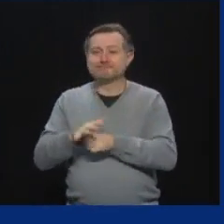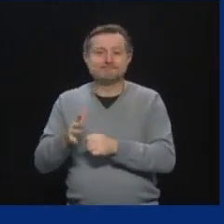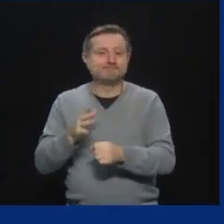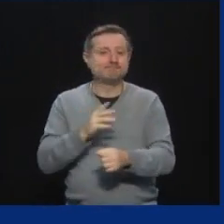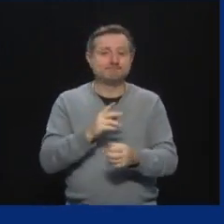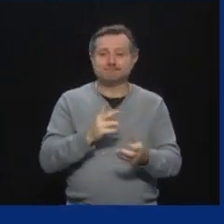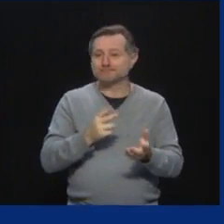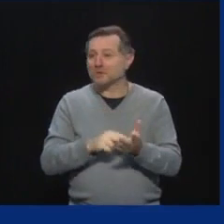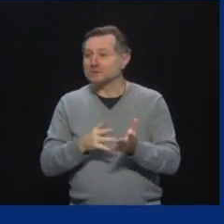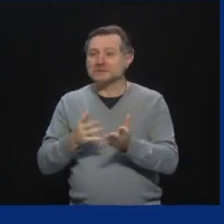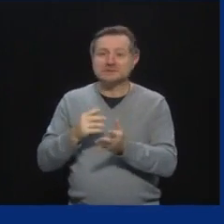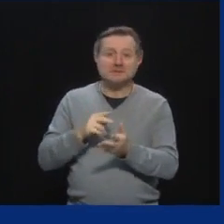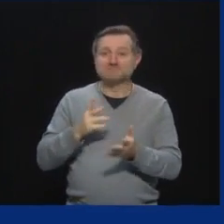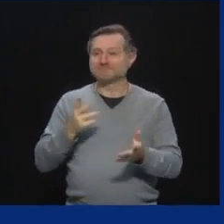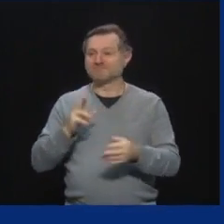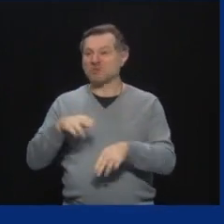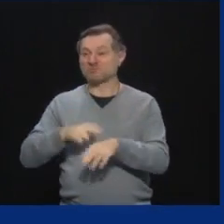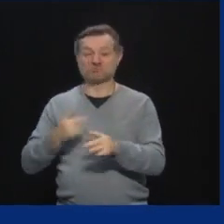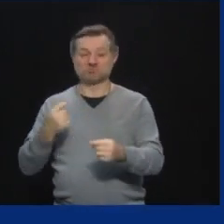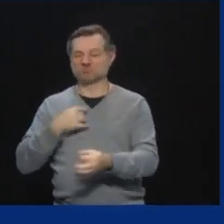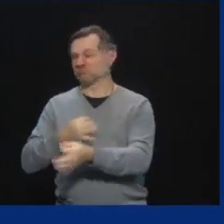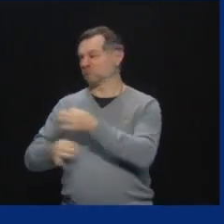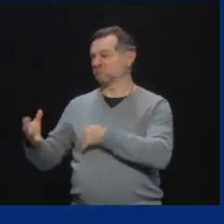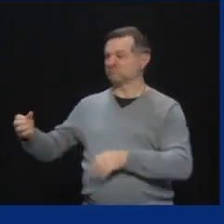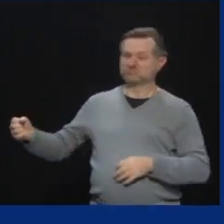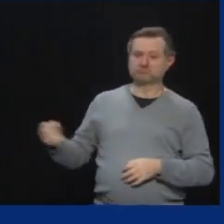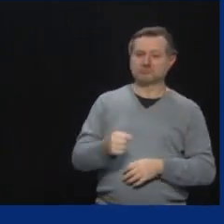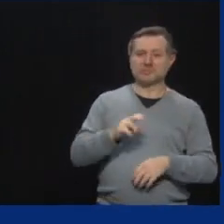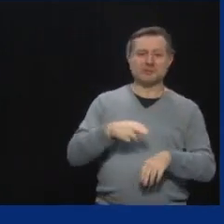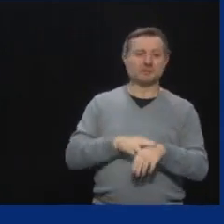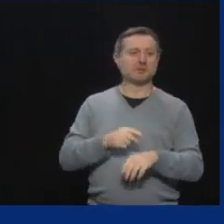we did not have to deploy. We have, we had thousands of student nurses that